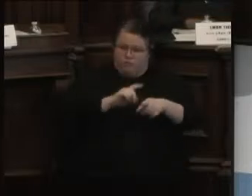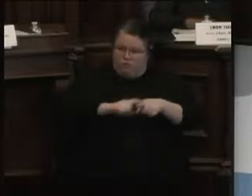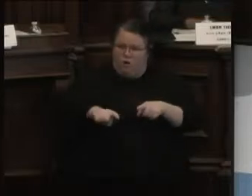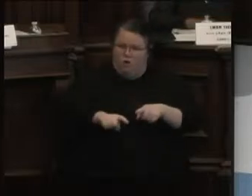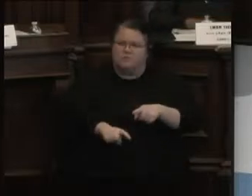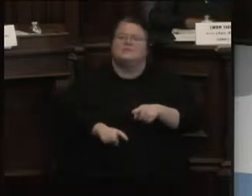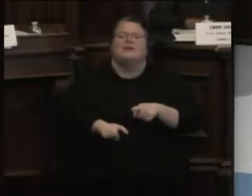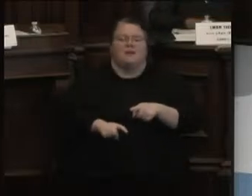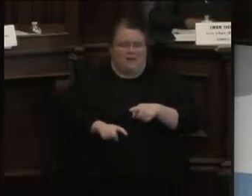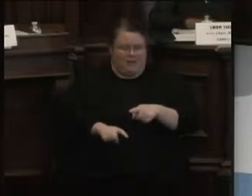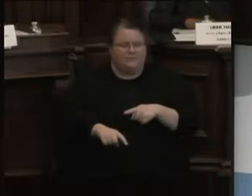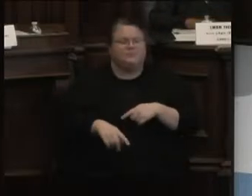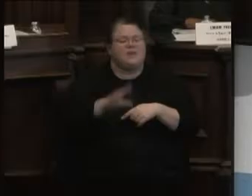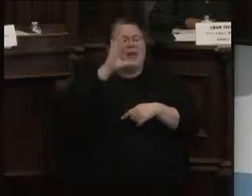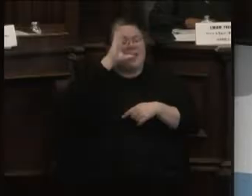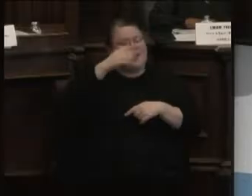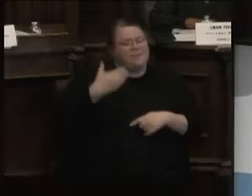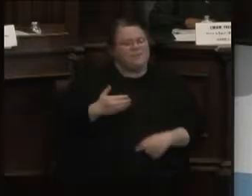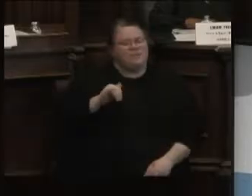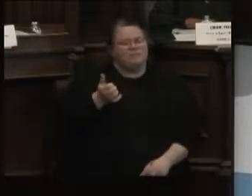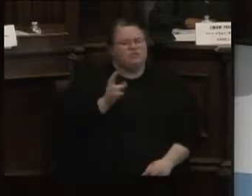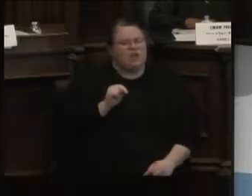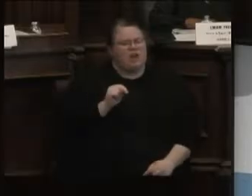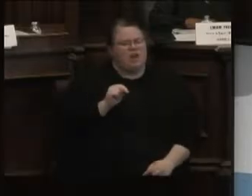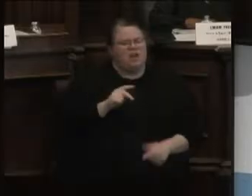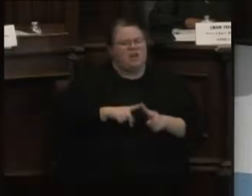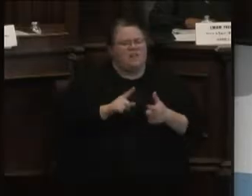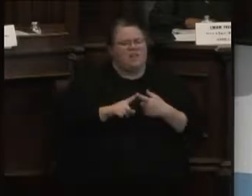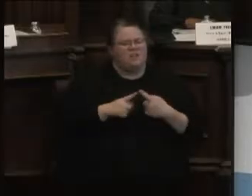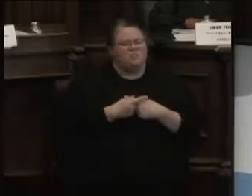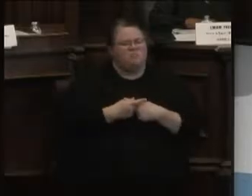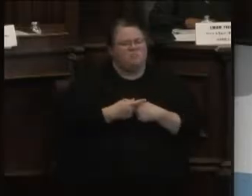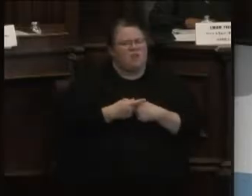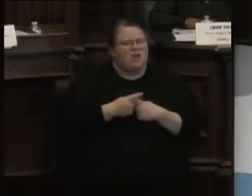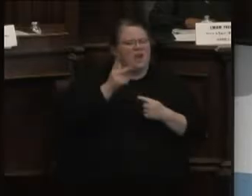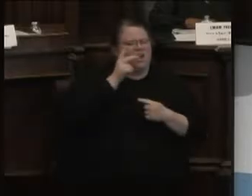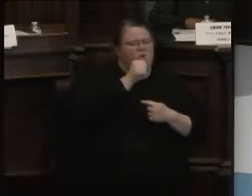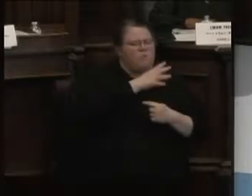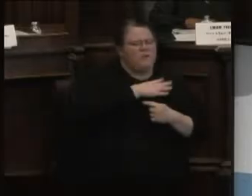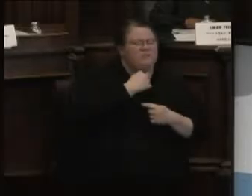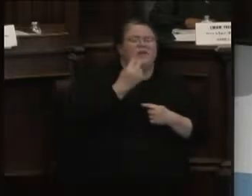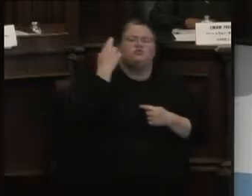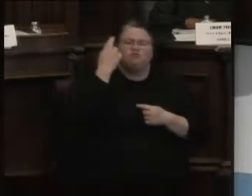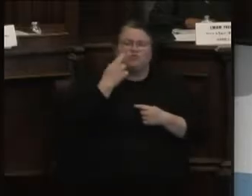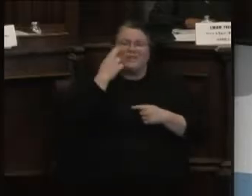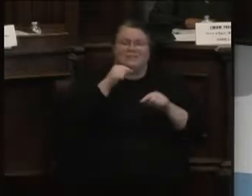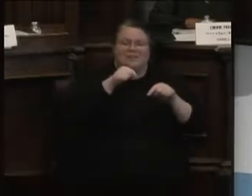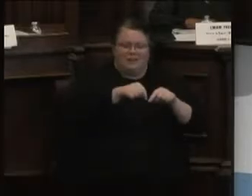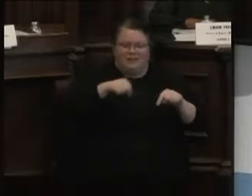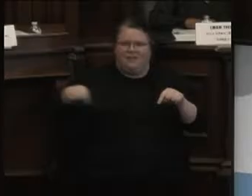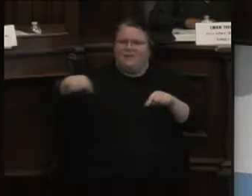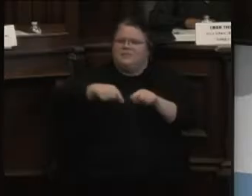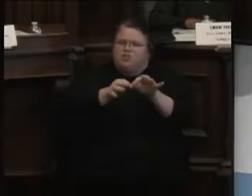when a deaf person will call using an interpreter in the middle. So you'll get a call